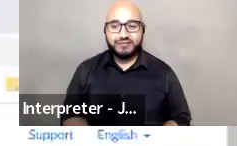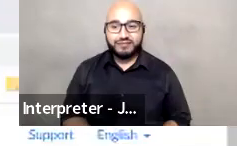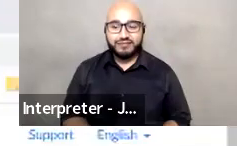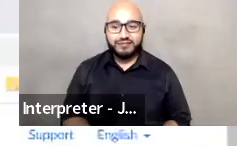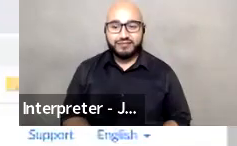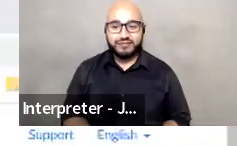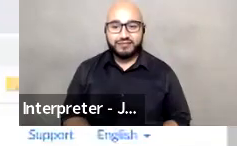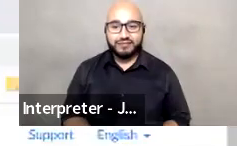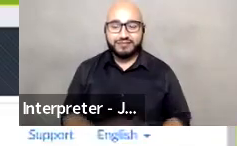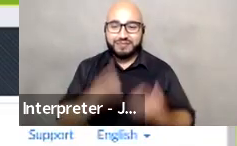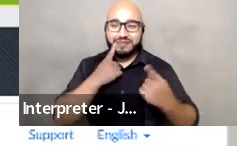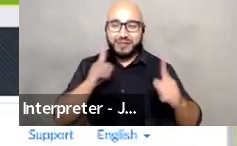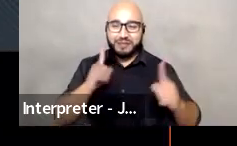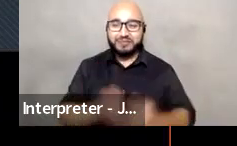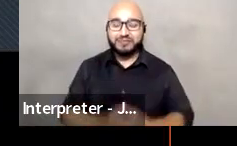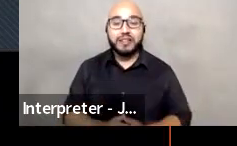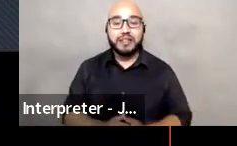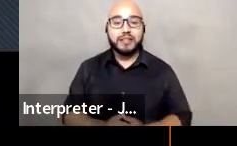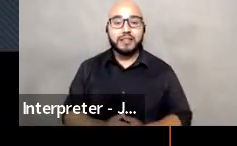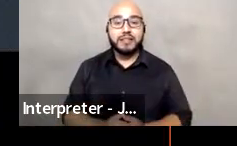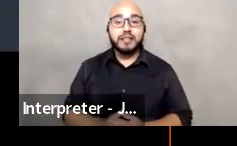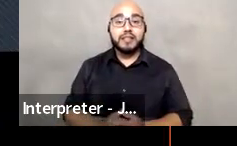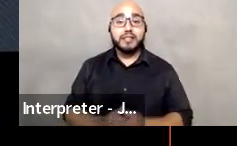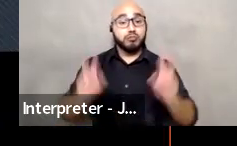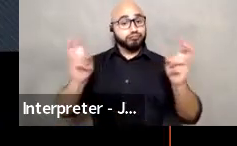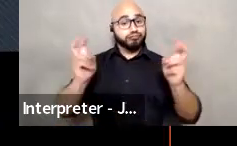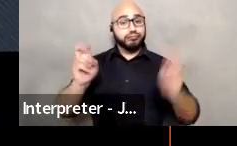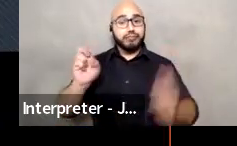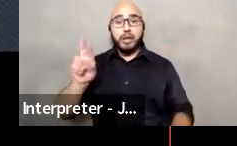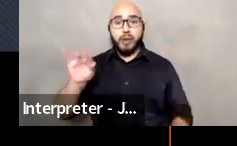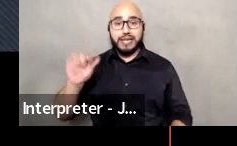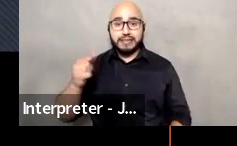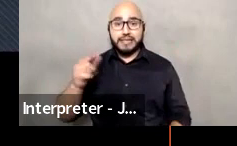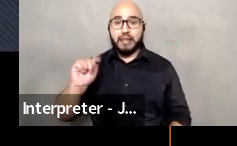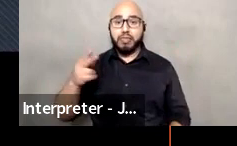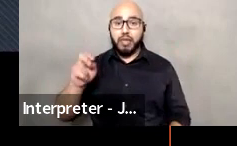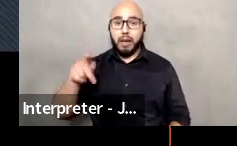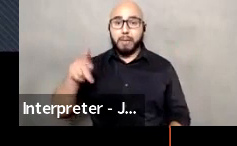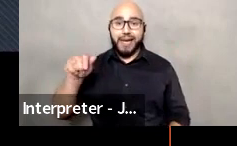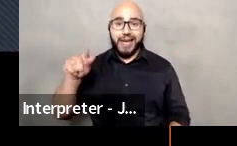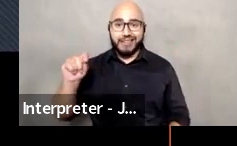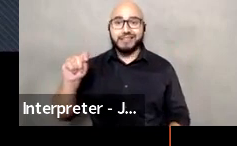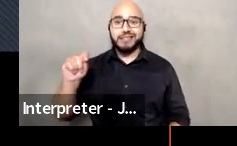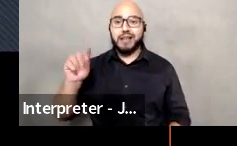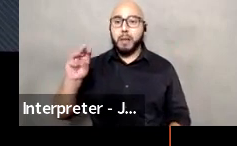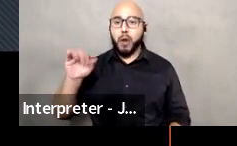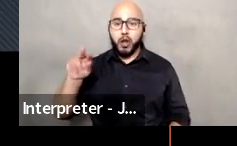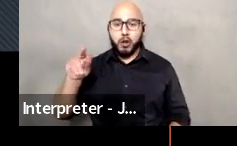We go. Racing the. Past. Monuments and myths. And. Memory, heritage and history.